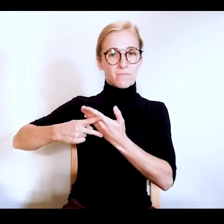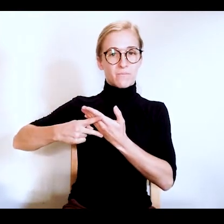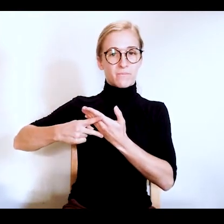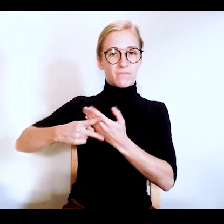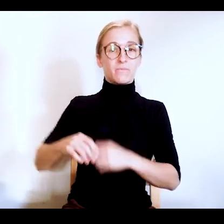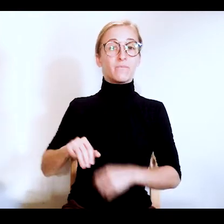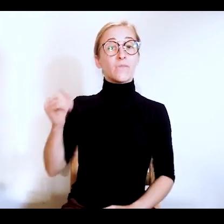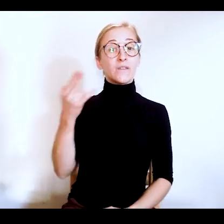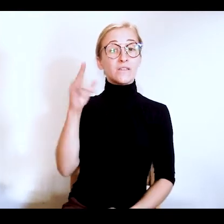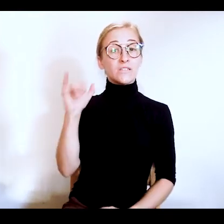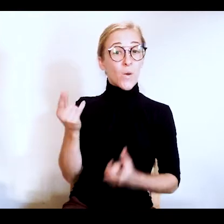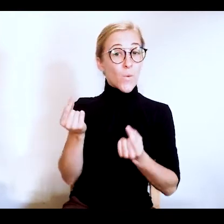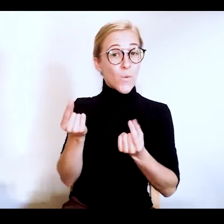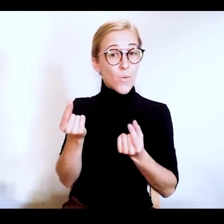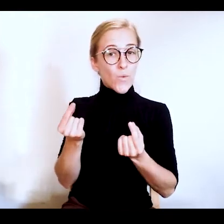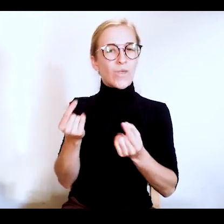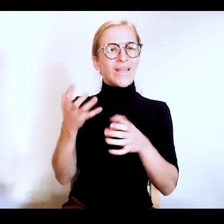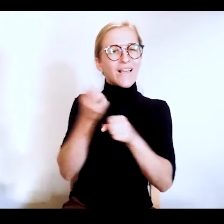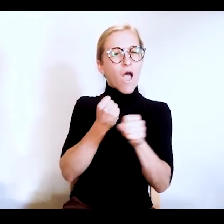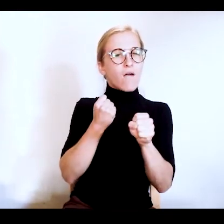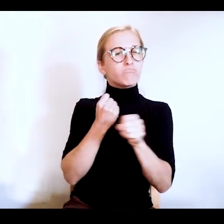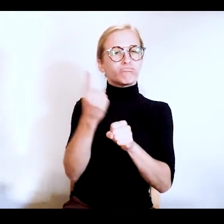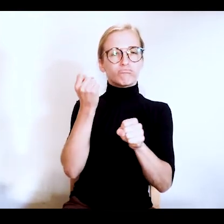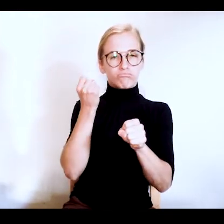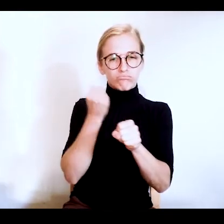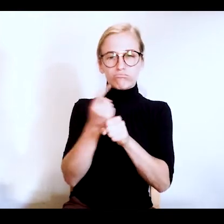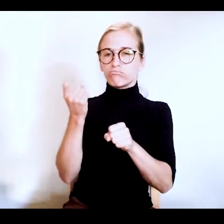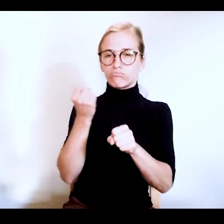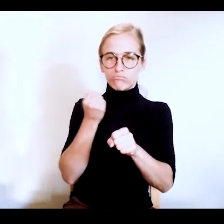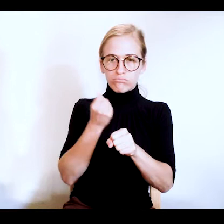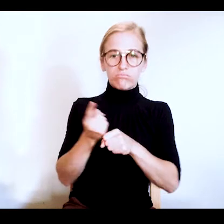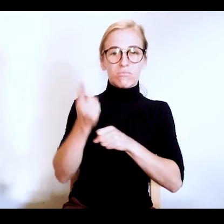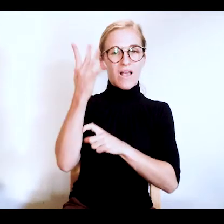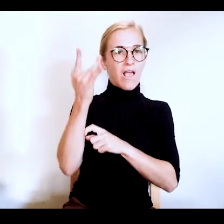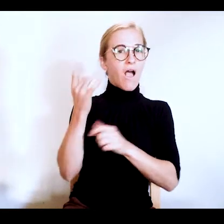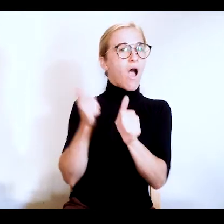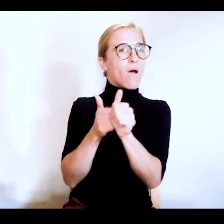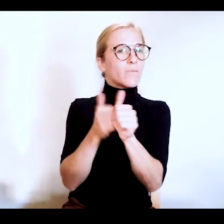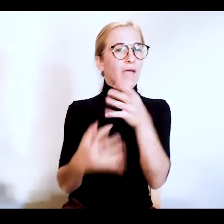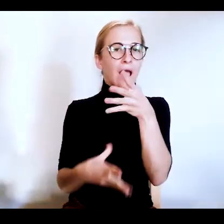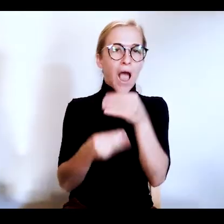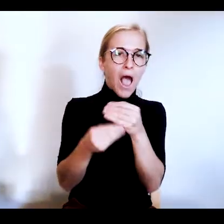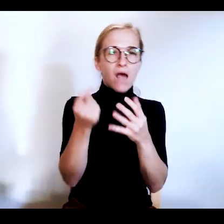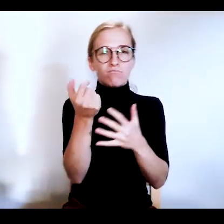And Johnny, they get this every year because it's updated every year